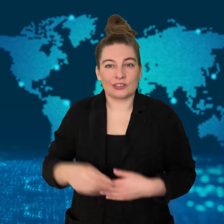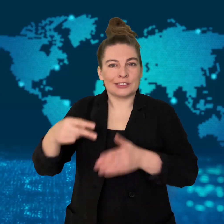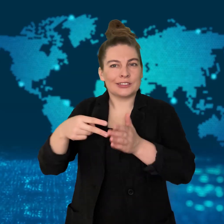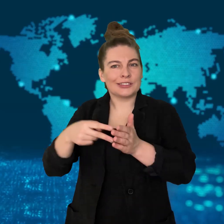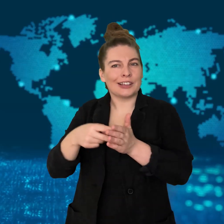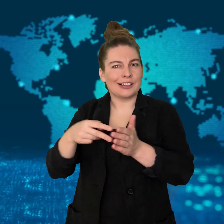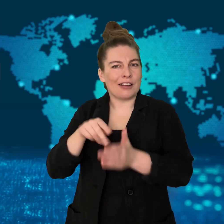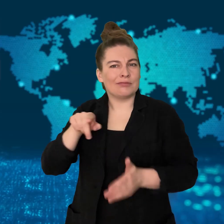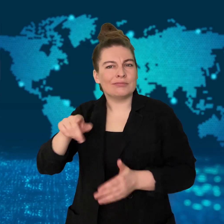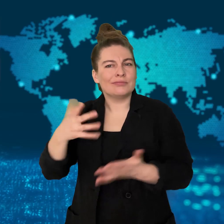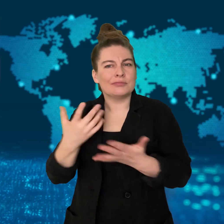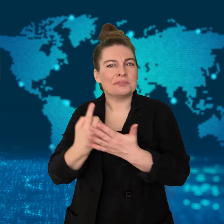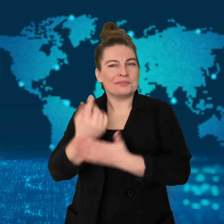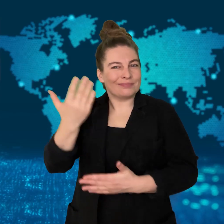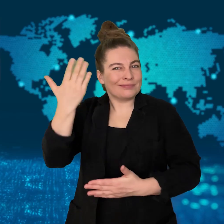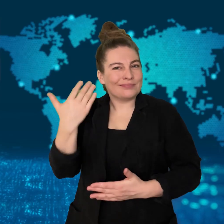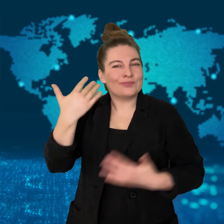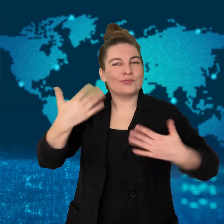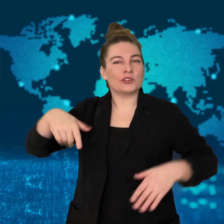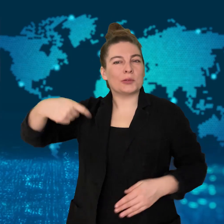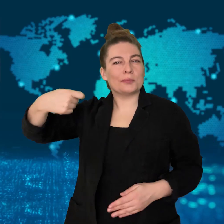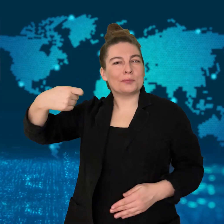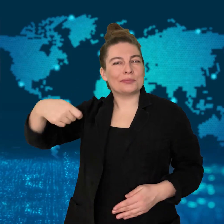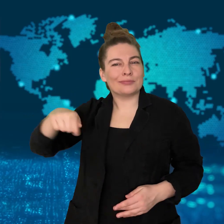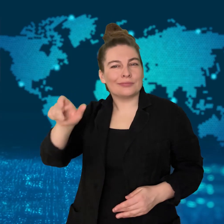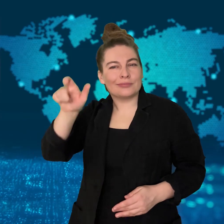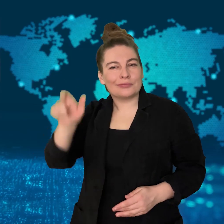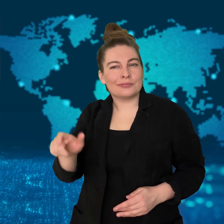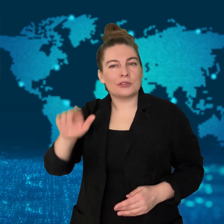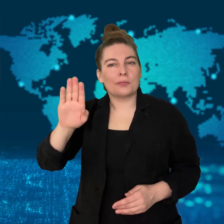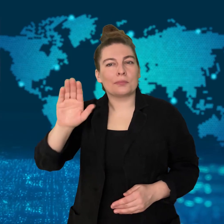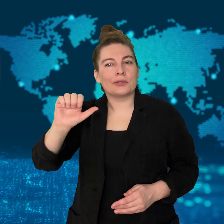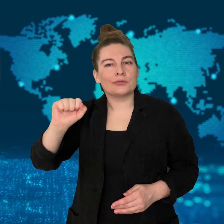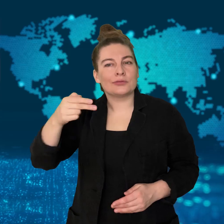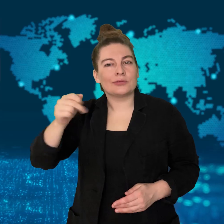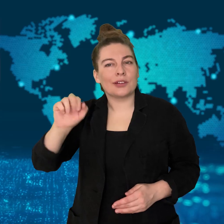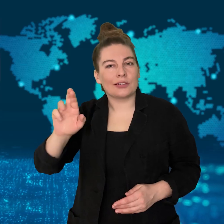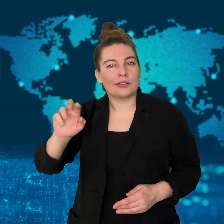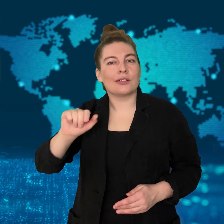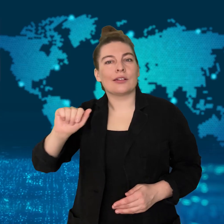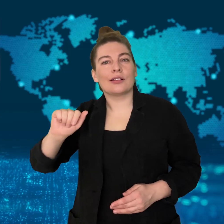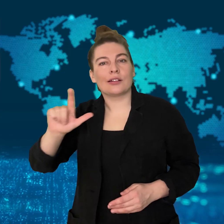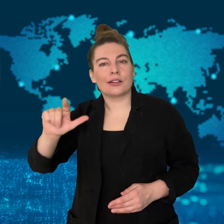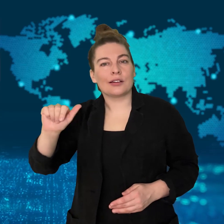[MONIKA]: Syria continues to be a place of great turmoil.